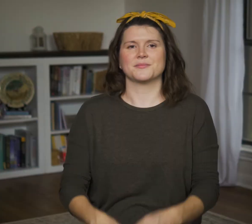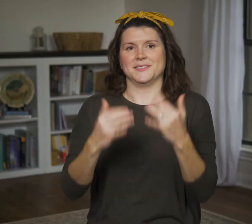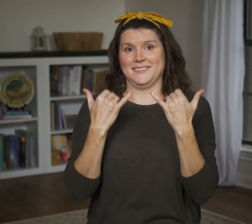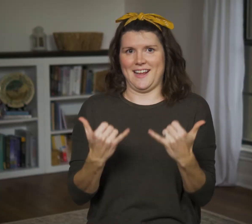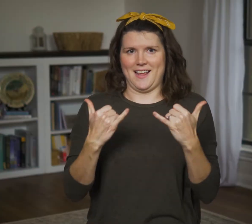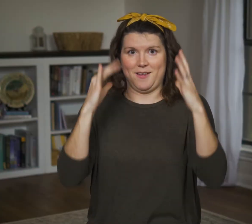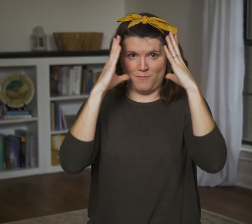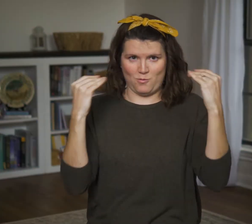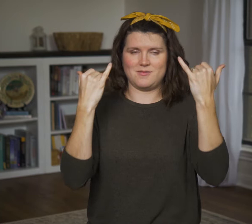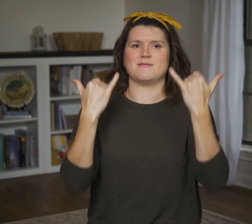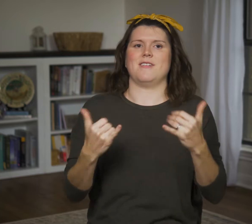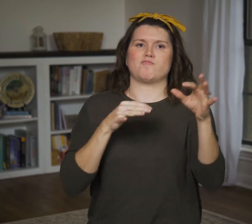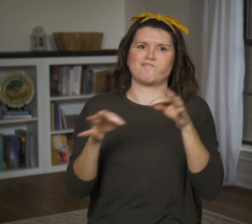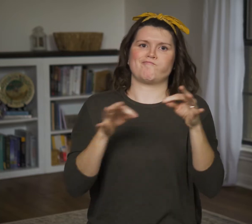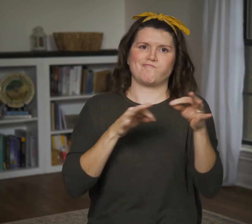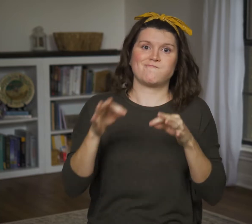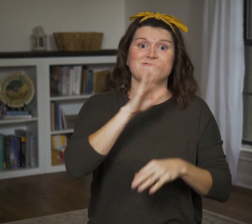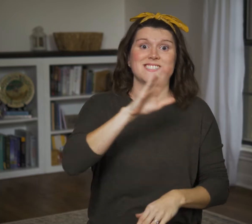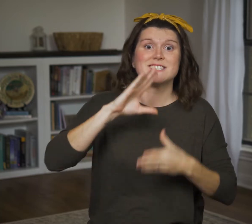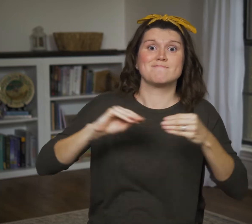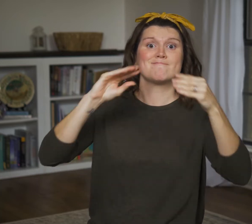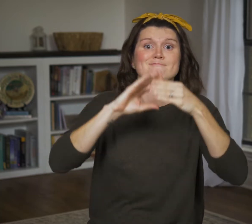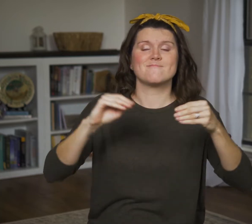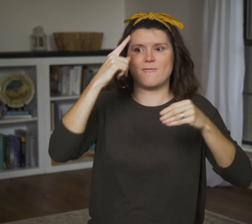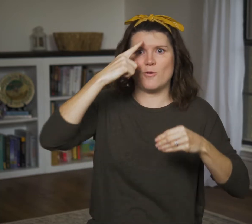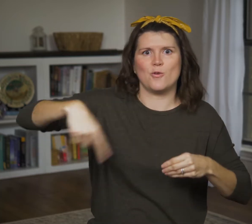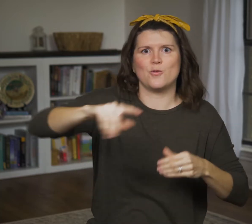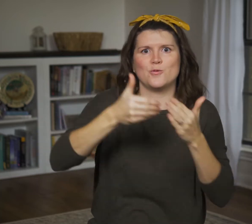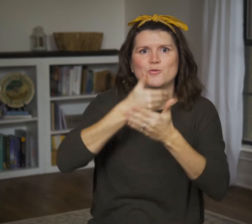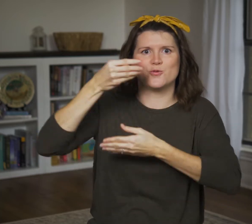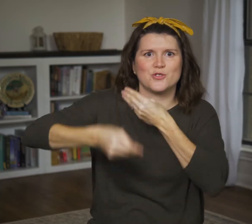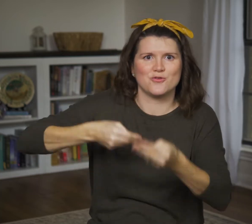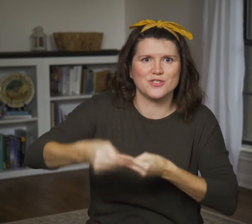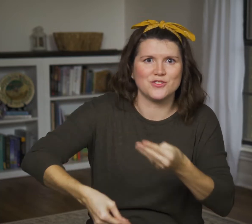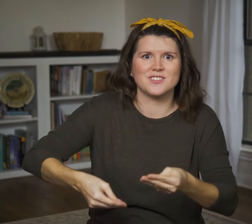Today Moses continues his speech to the new generation o